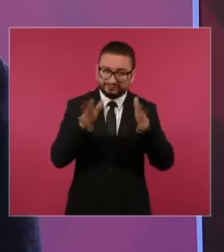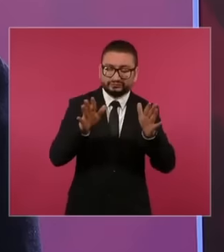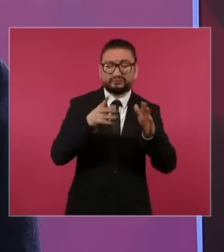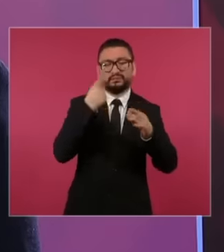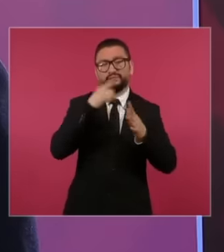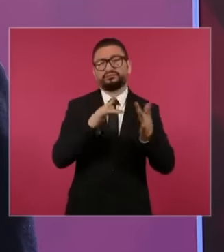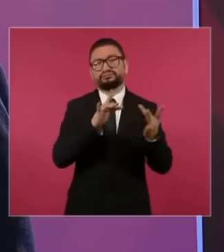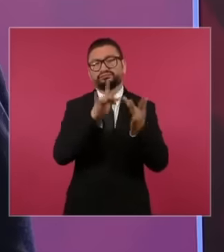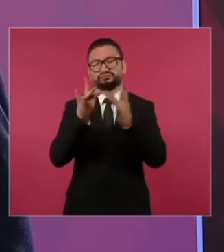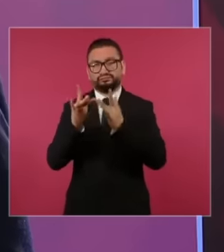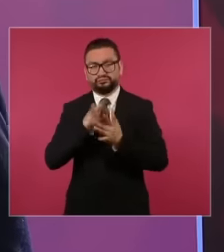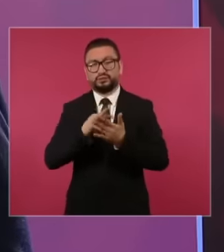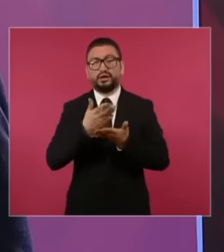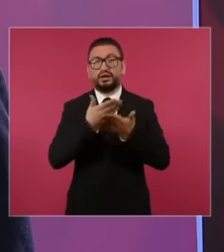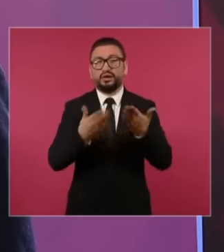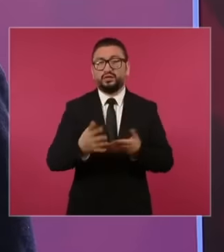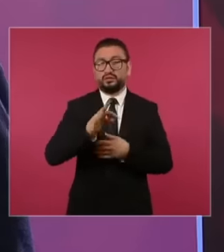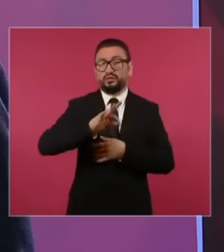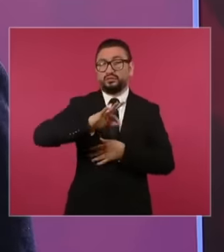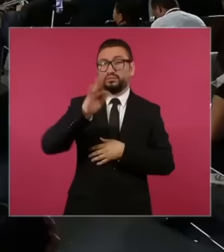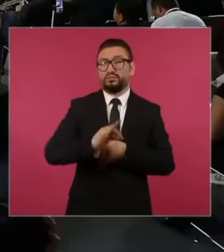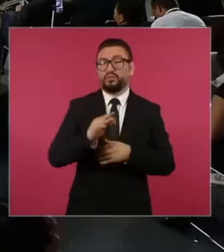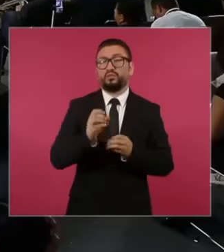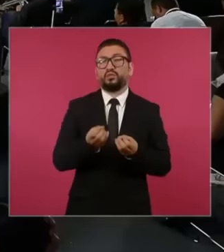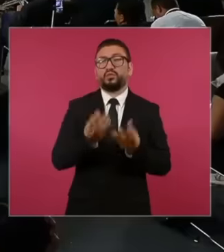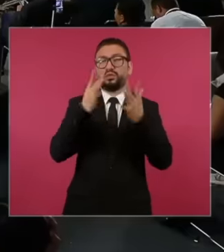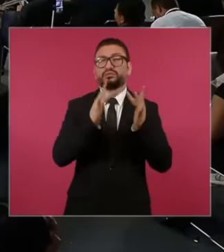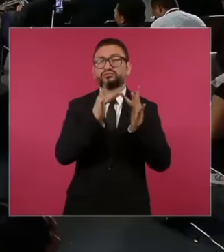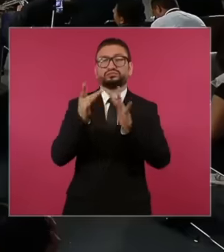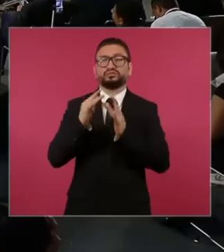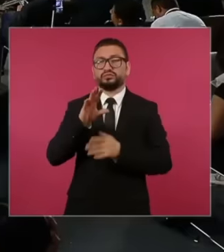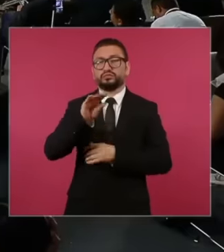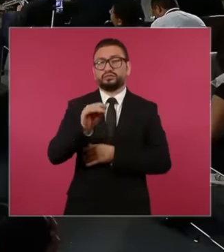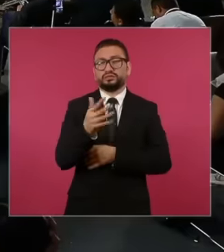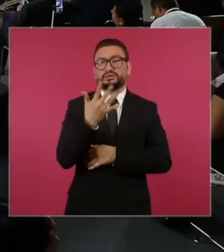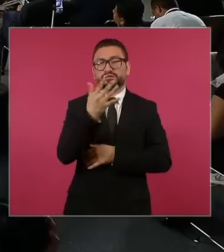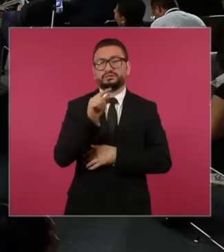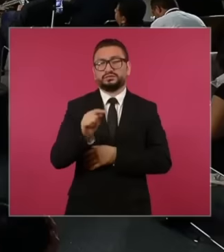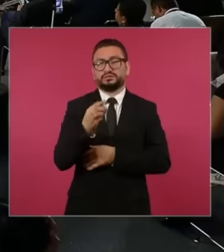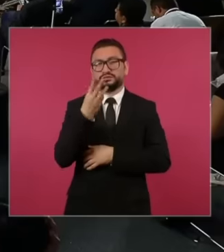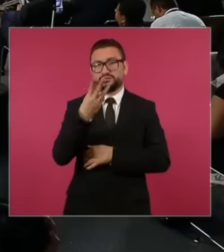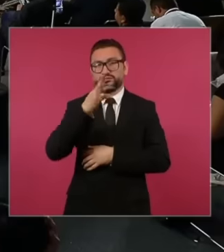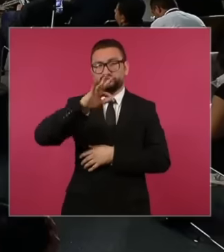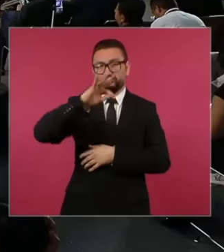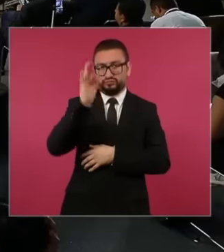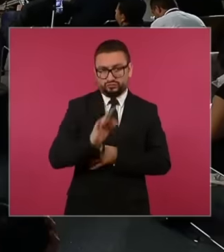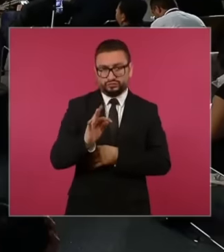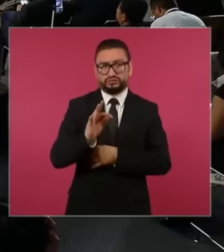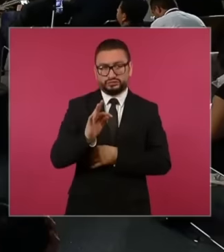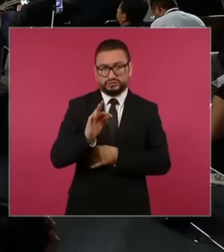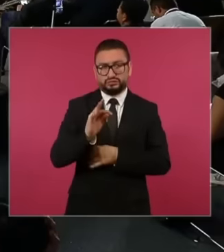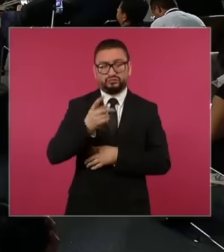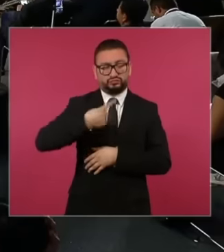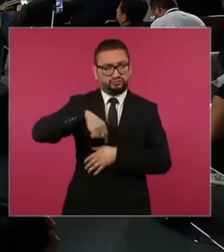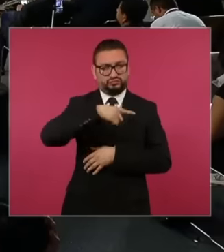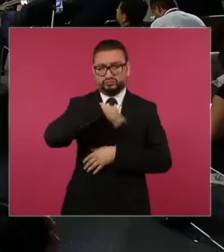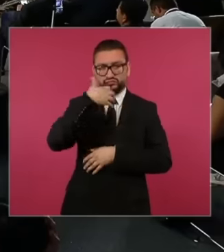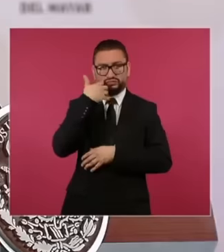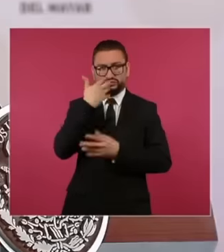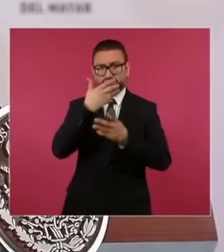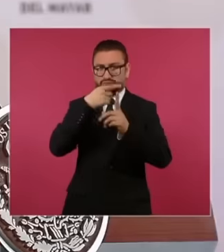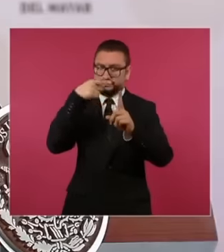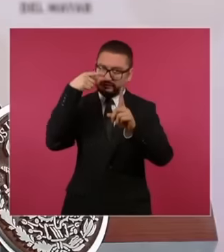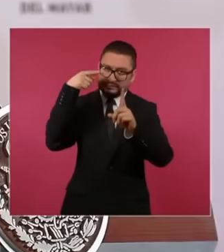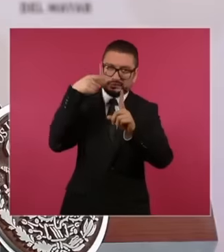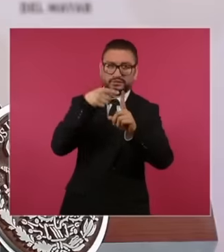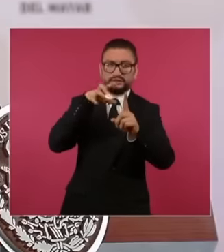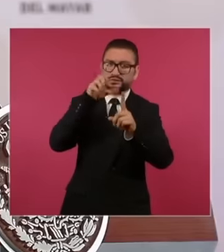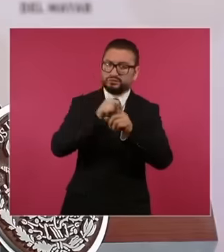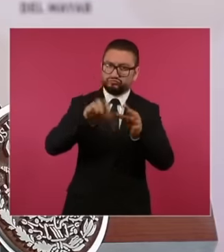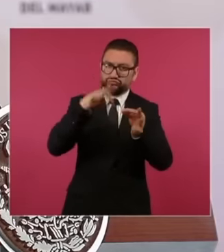current percentage of population coverage is 95.3 because the mission is not yet concluded But we can